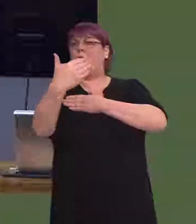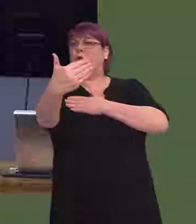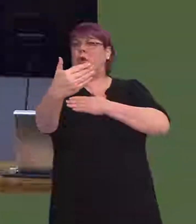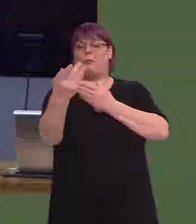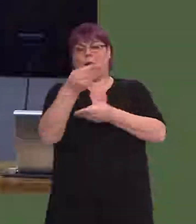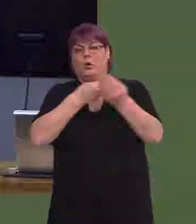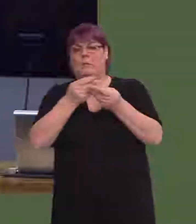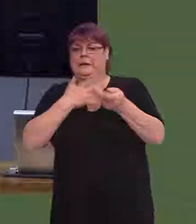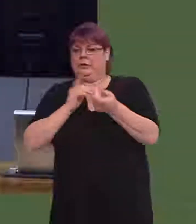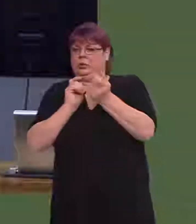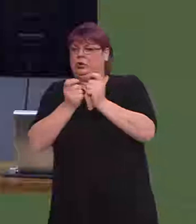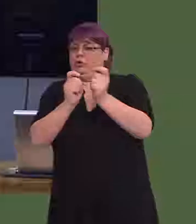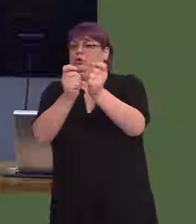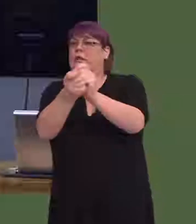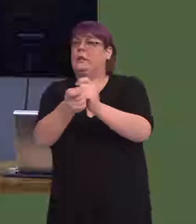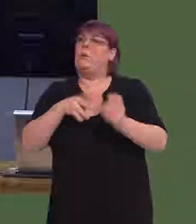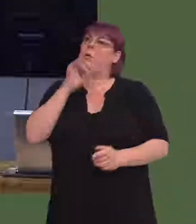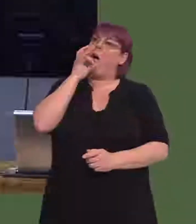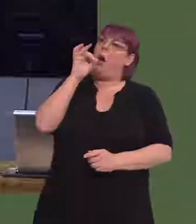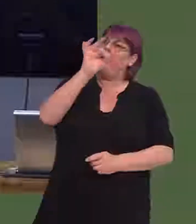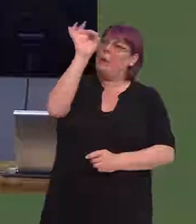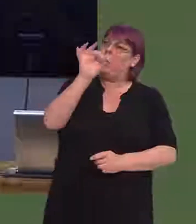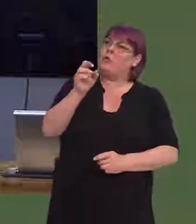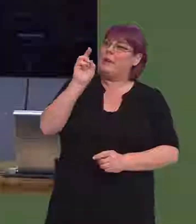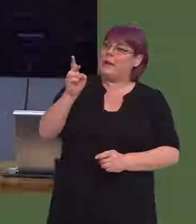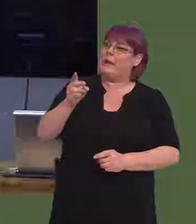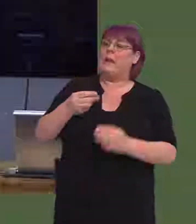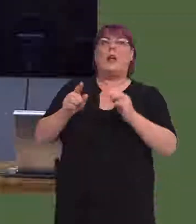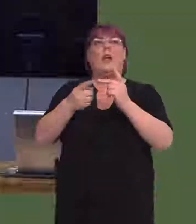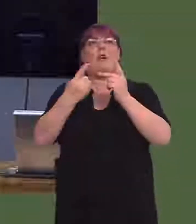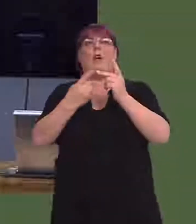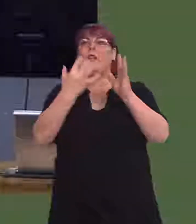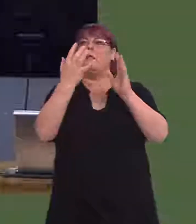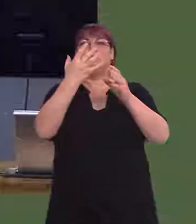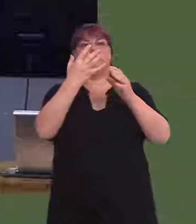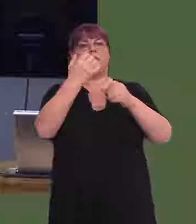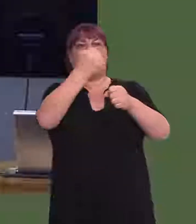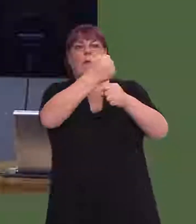I revert to my question, though: if other Assemblies of this kind and Governments throughout